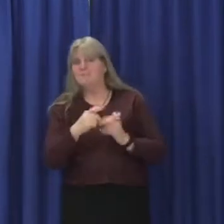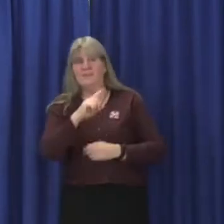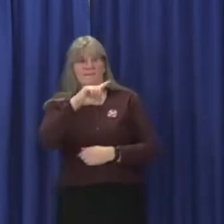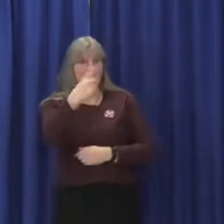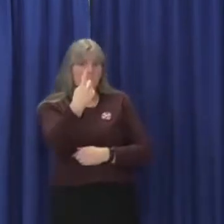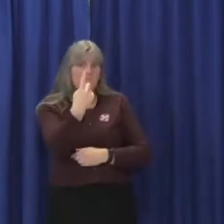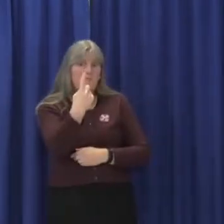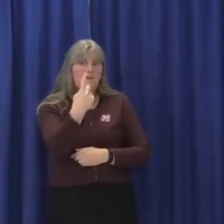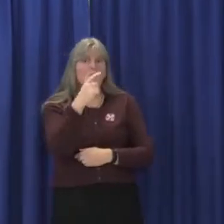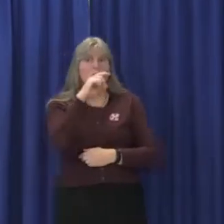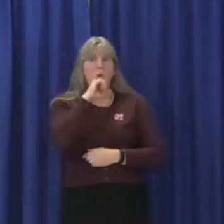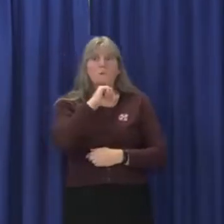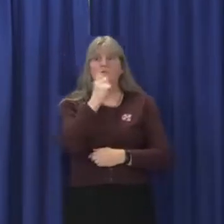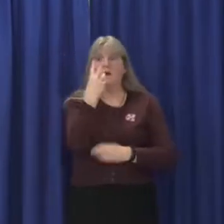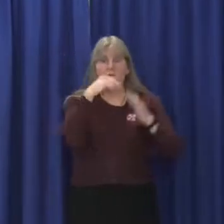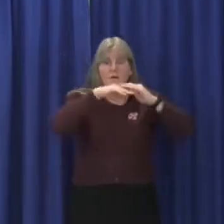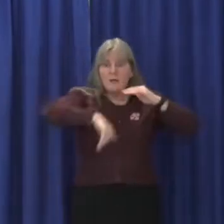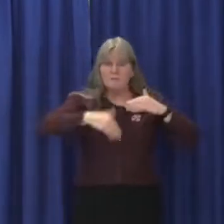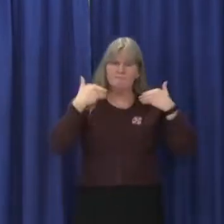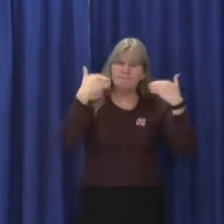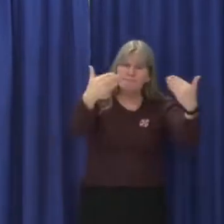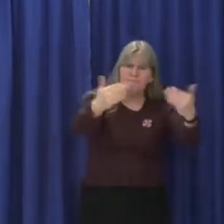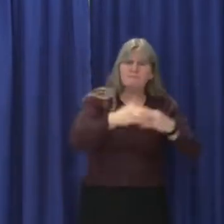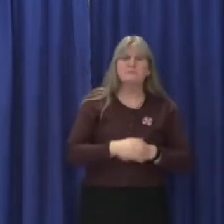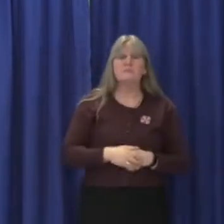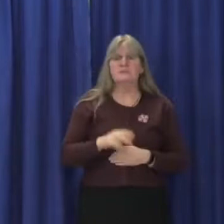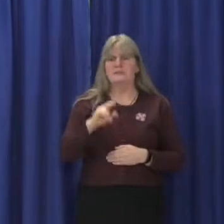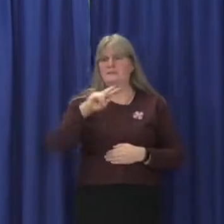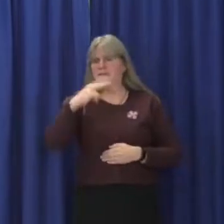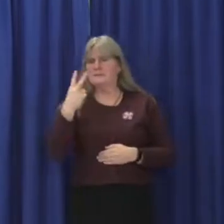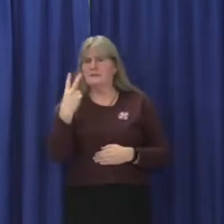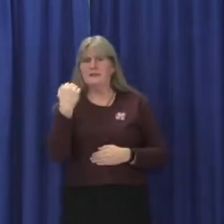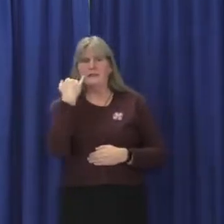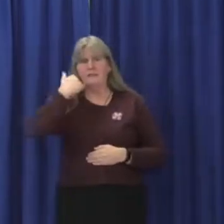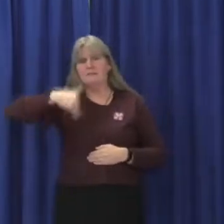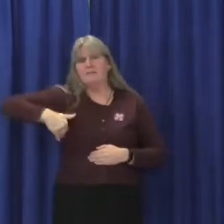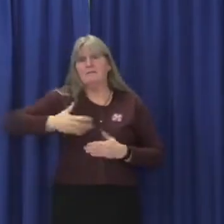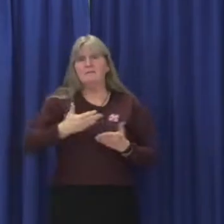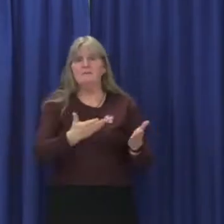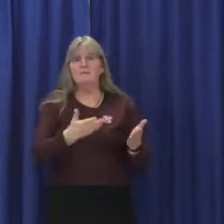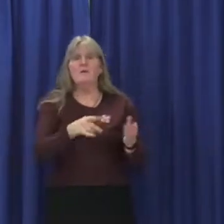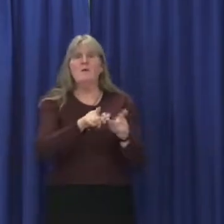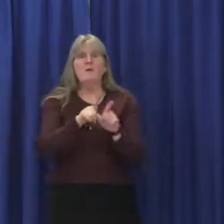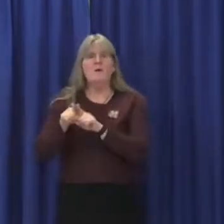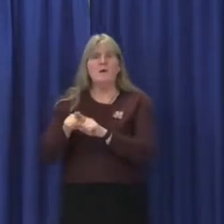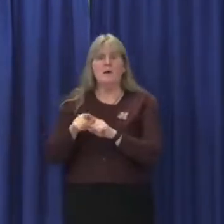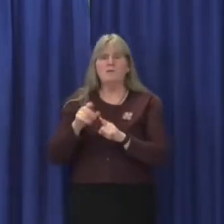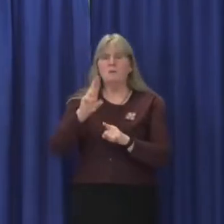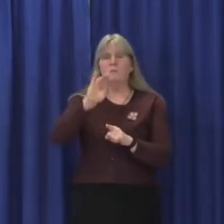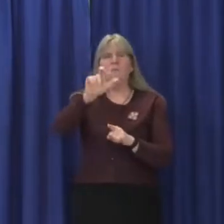years of age, getting your second shot if you haven't already, and also getting your booster if it's been more than